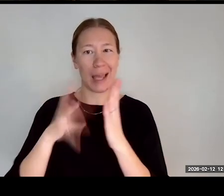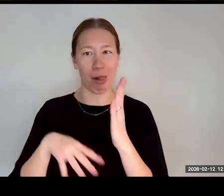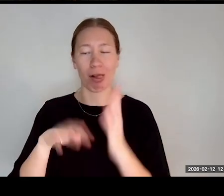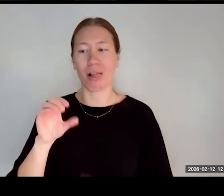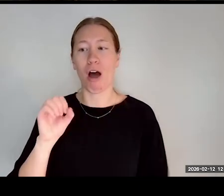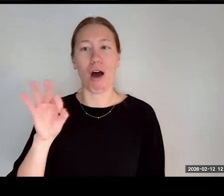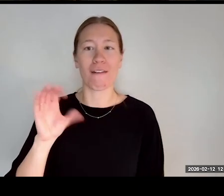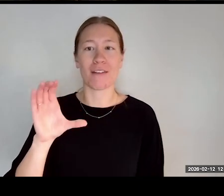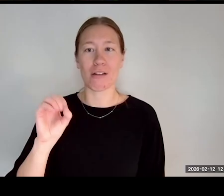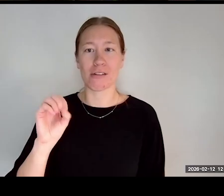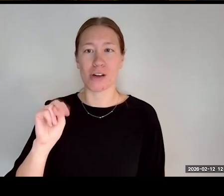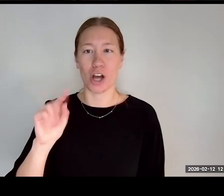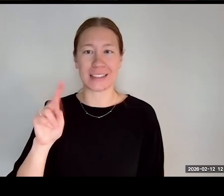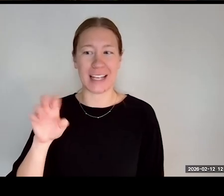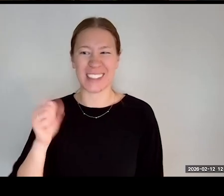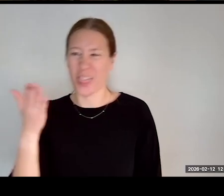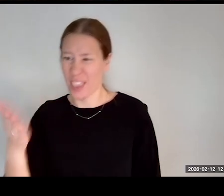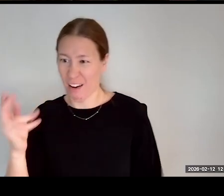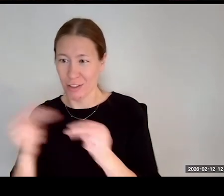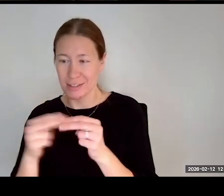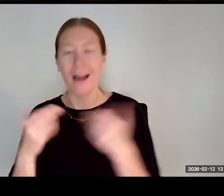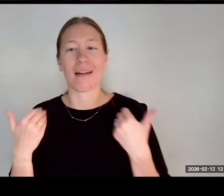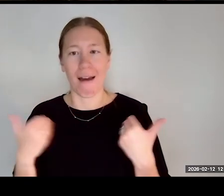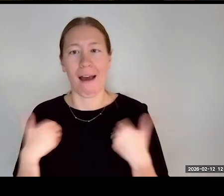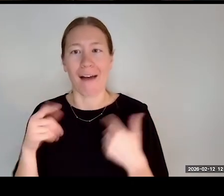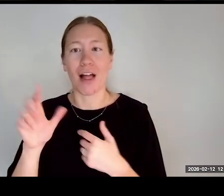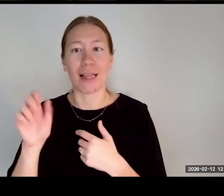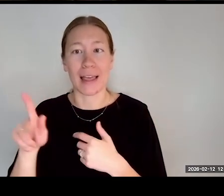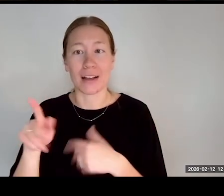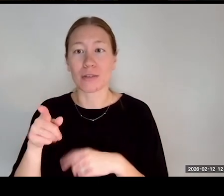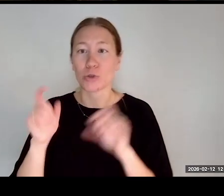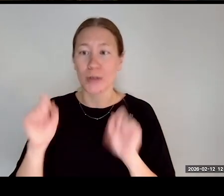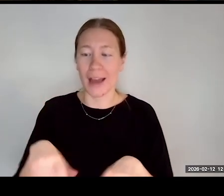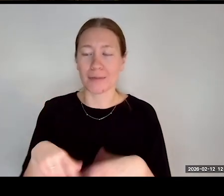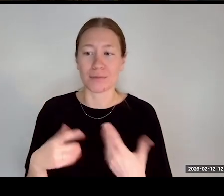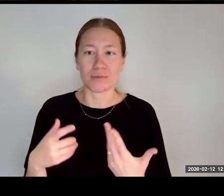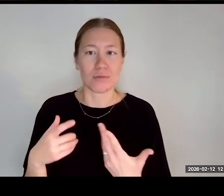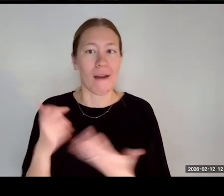that you can reference that will walk you through using the navigation pane, which I'll show you briefly today. And inserting a table